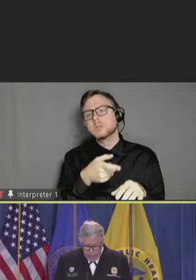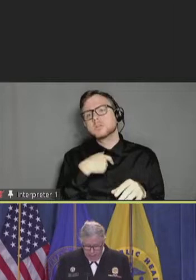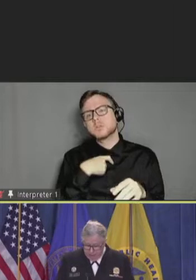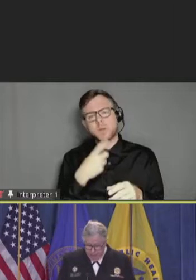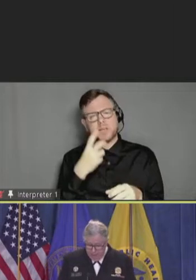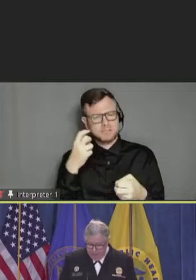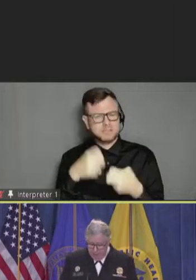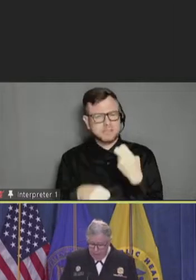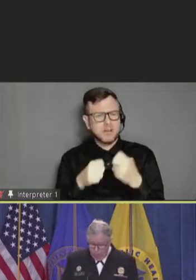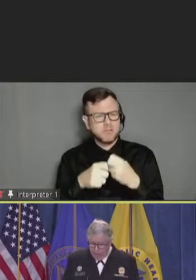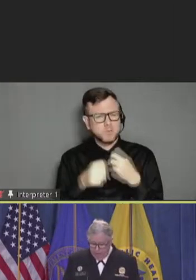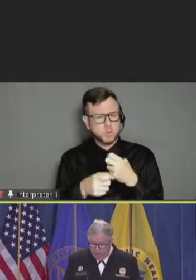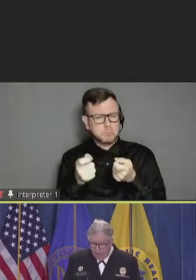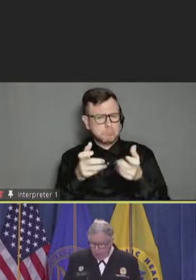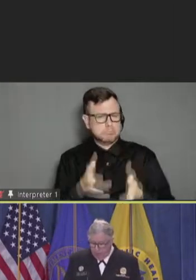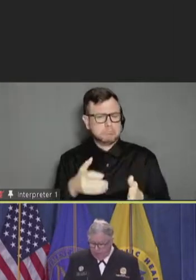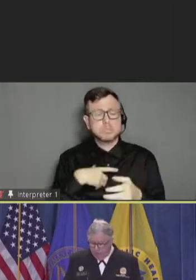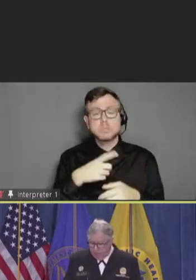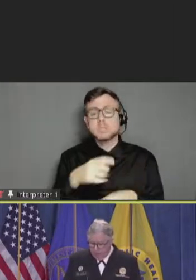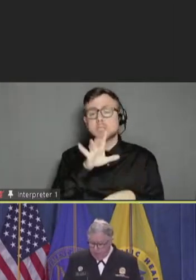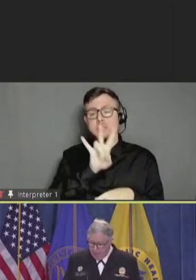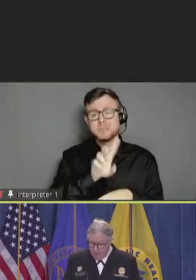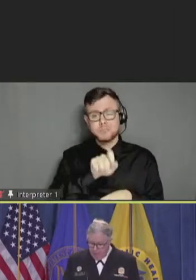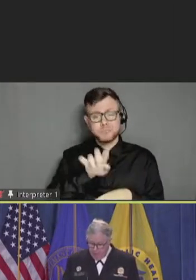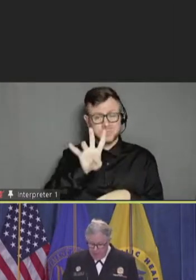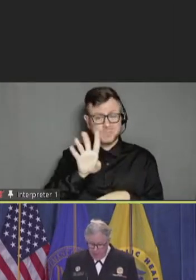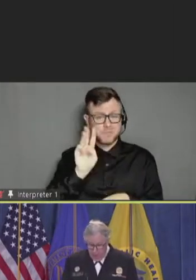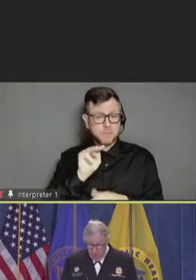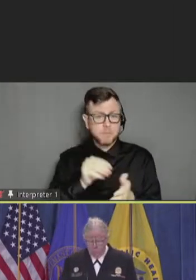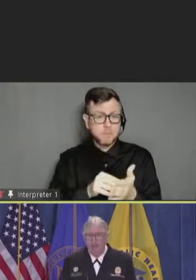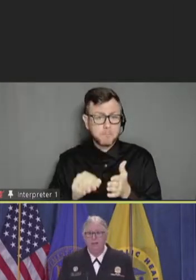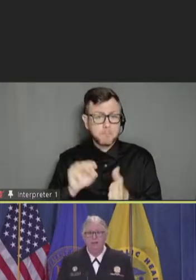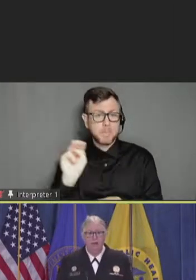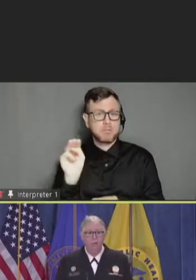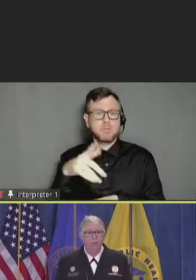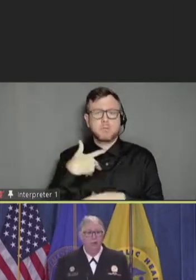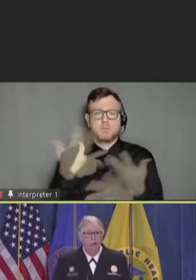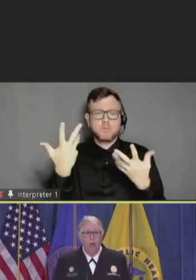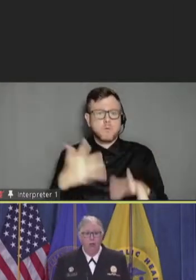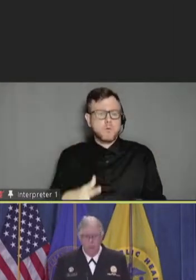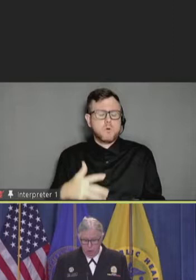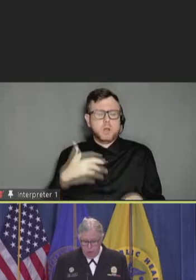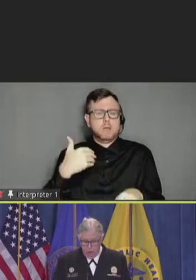We estimate that more than 7.7 million Americans have already developed Long COVID.